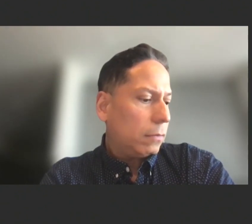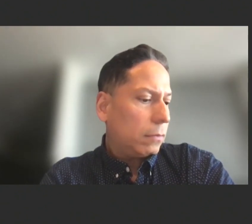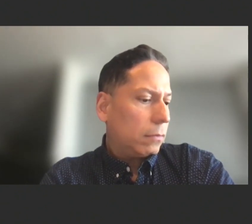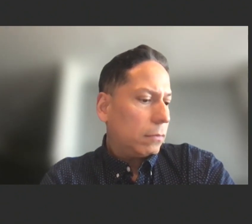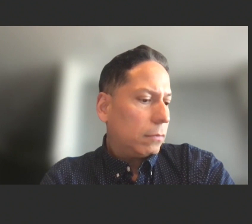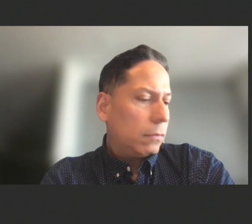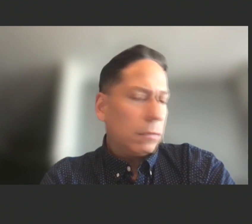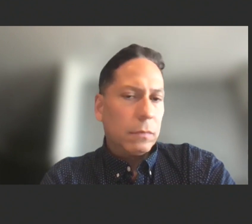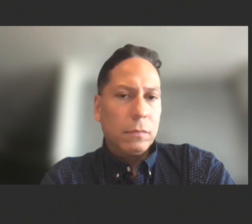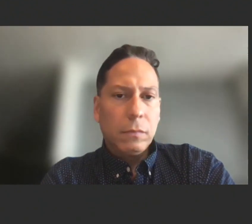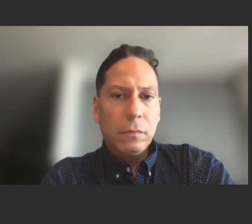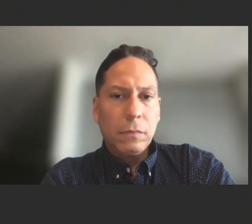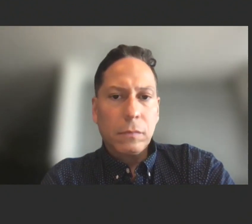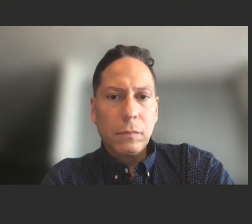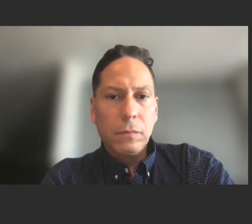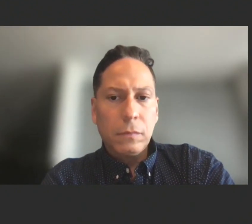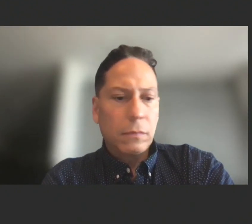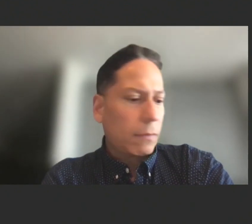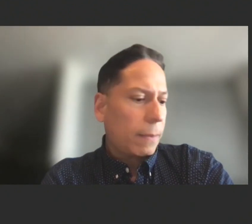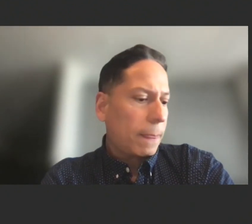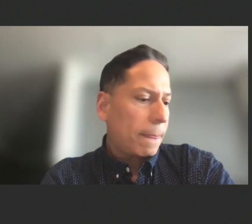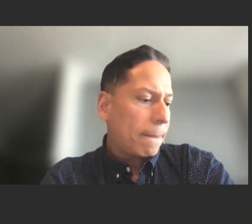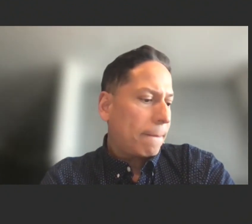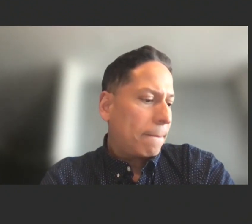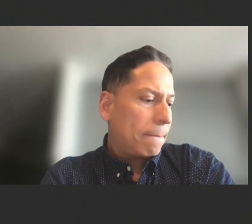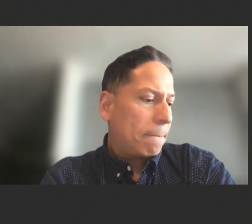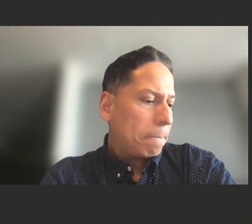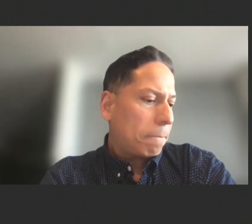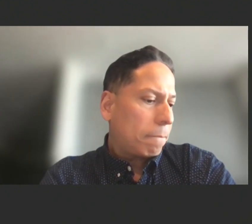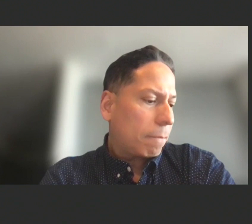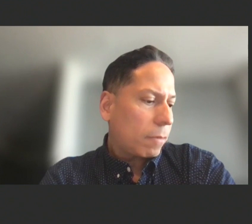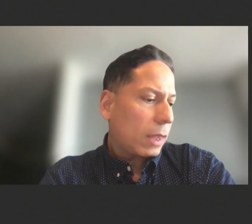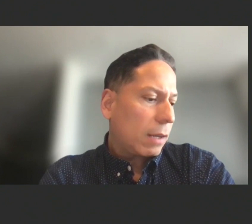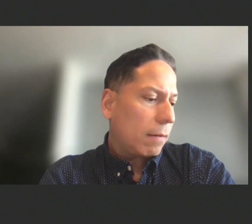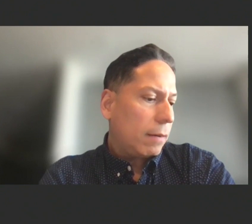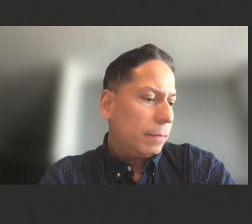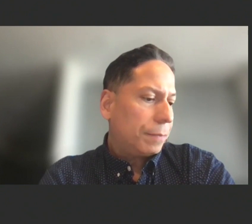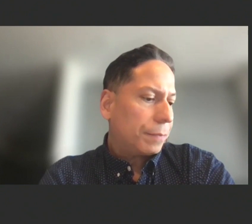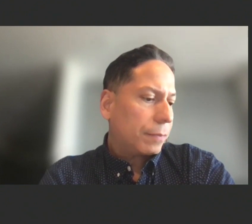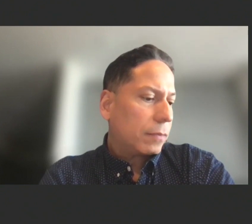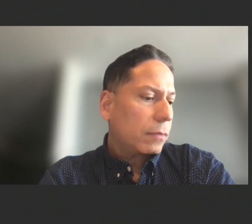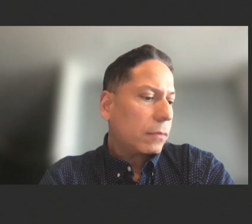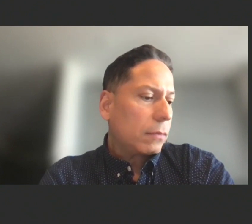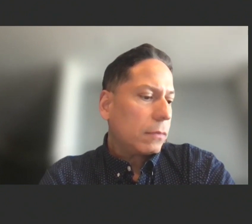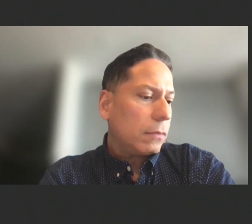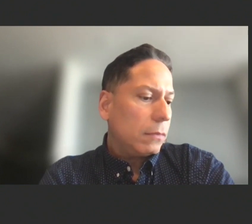mention of cisgender women being at 2.9 percent of new cases. And while that may seem like a